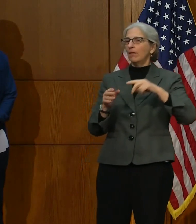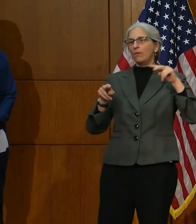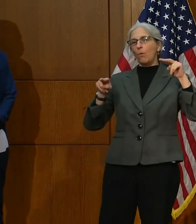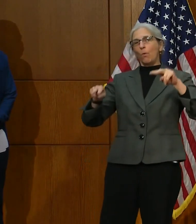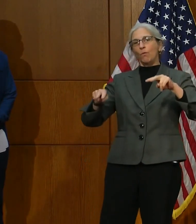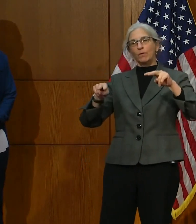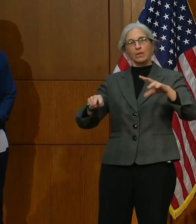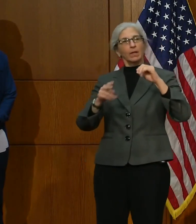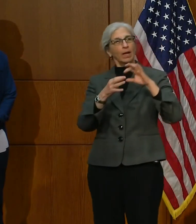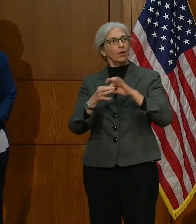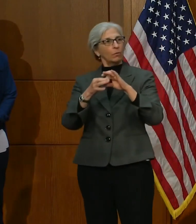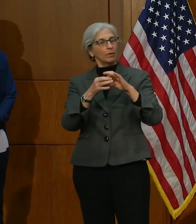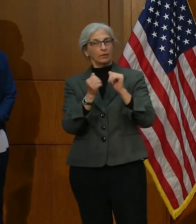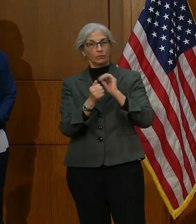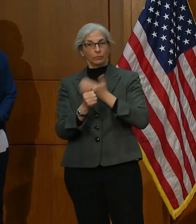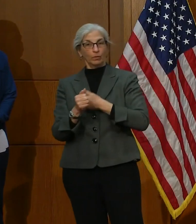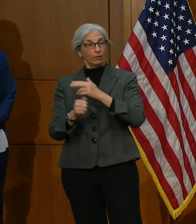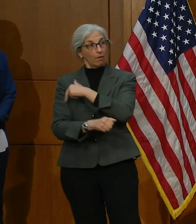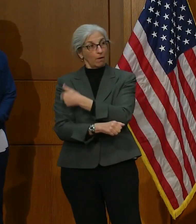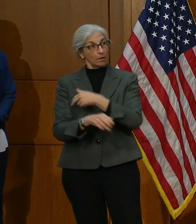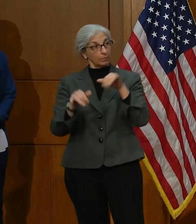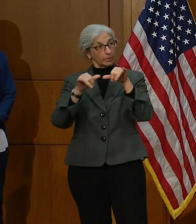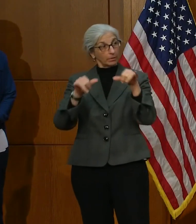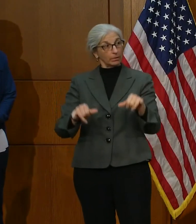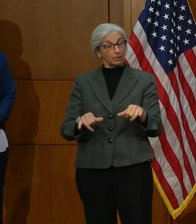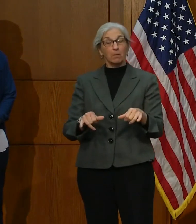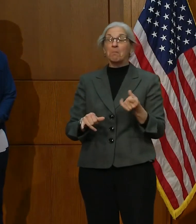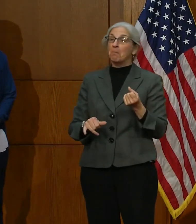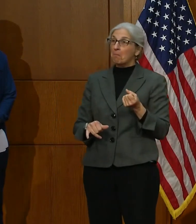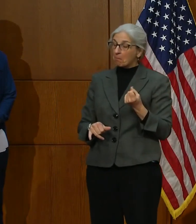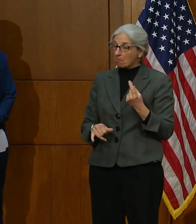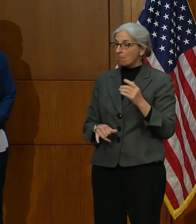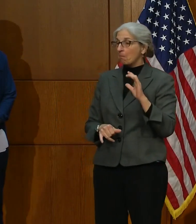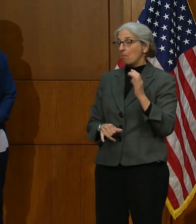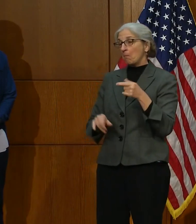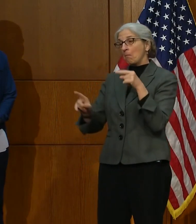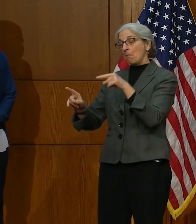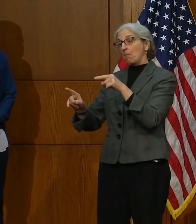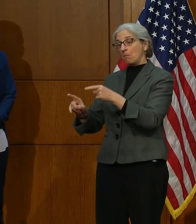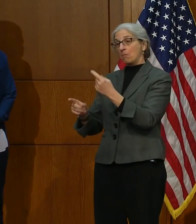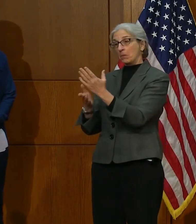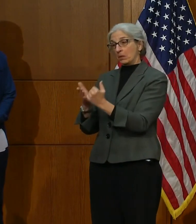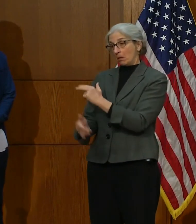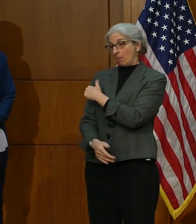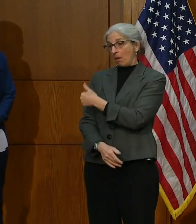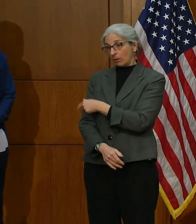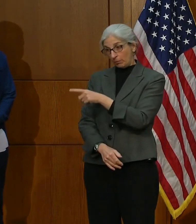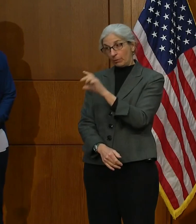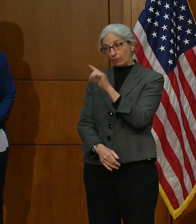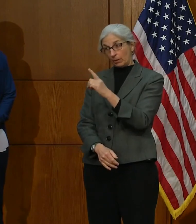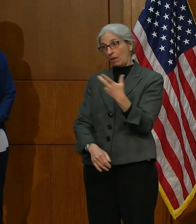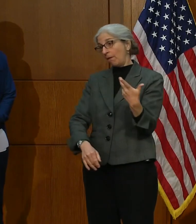WONDERING IF YOU COULD DISCUSS SORT OF THE OVERSIGHT AND COORDINATION WITH OUR HOSPITAL